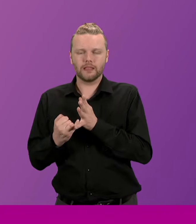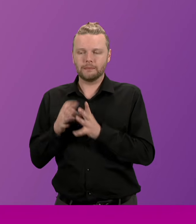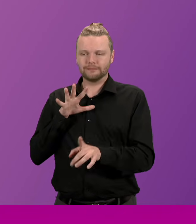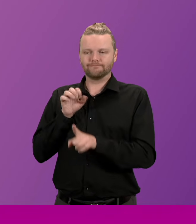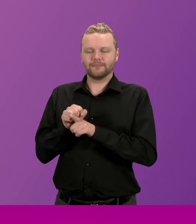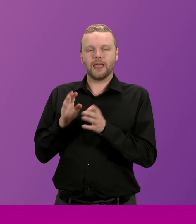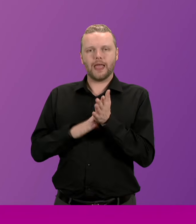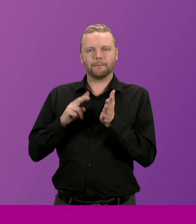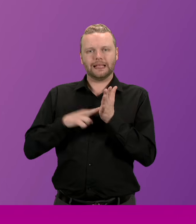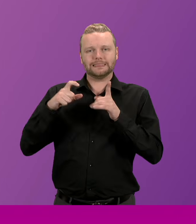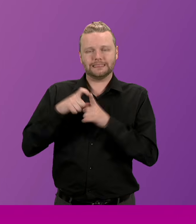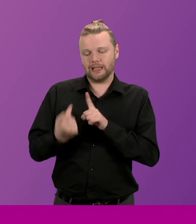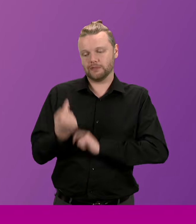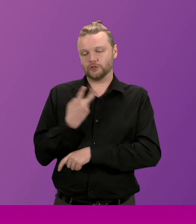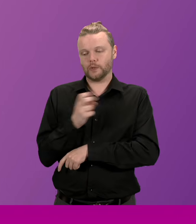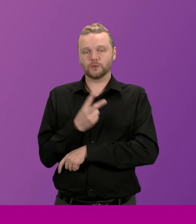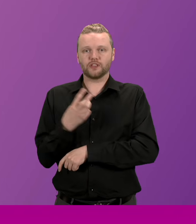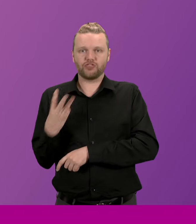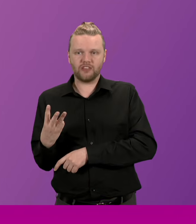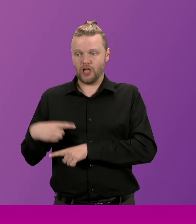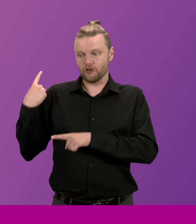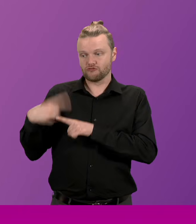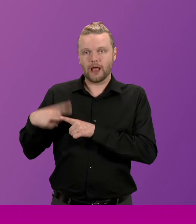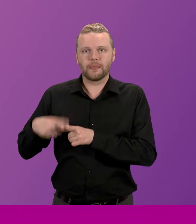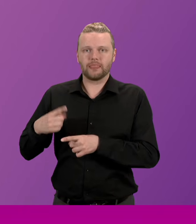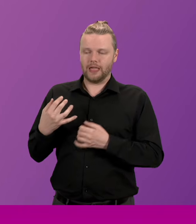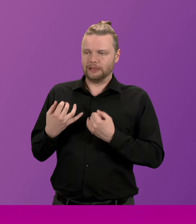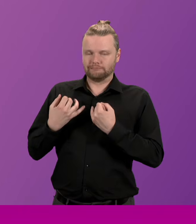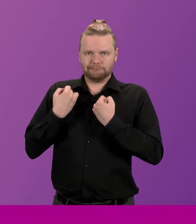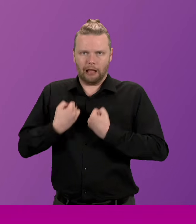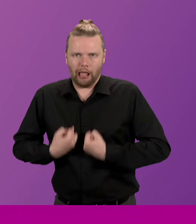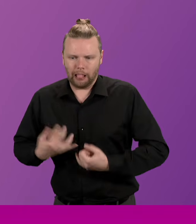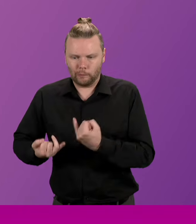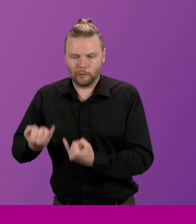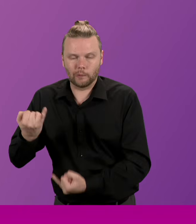in 2023. It is a rapidly progressive and cruel illness, which means that Mark and